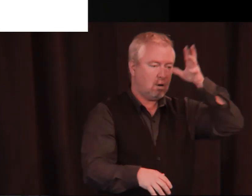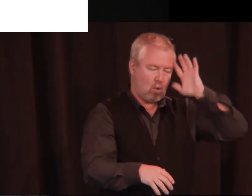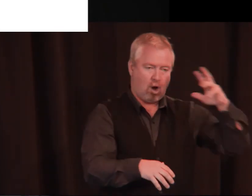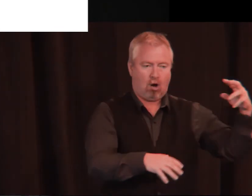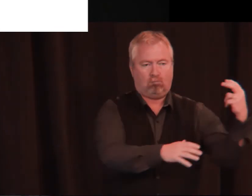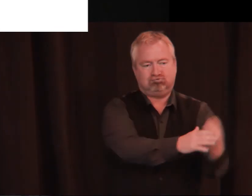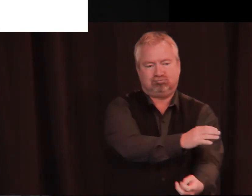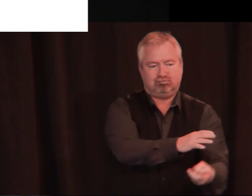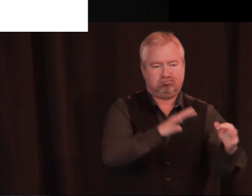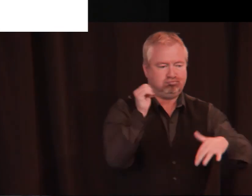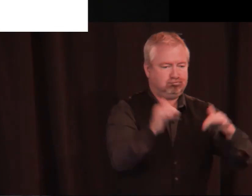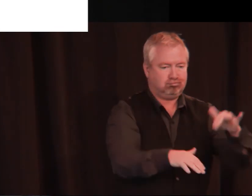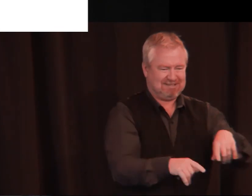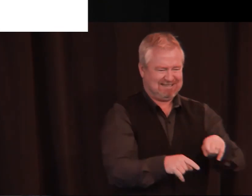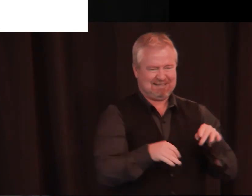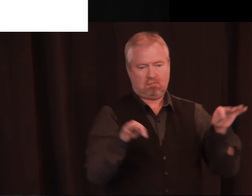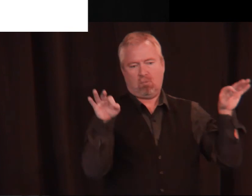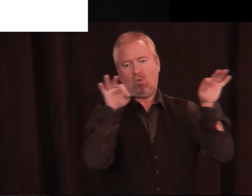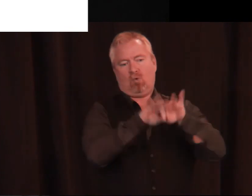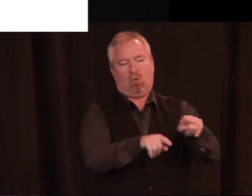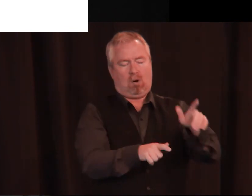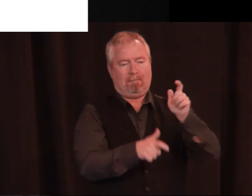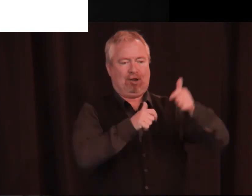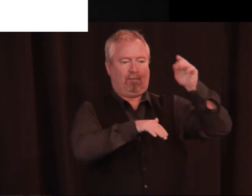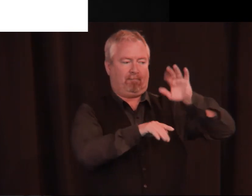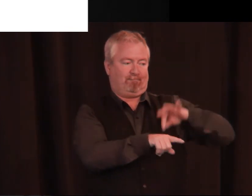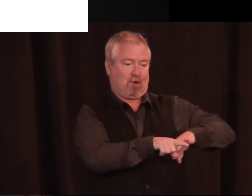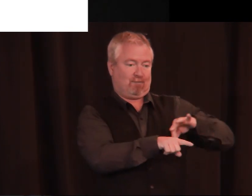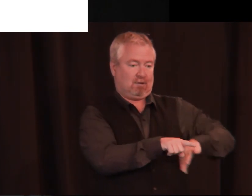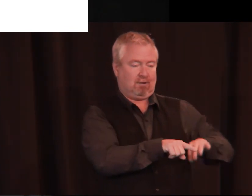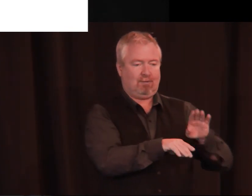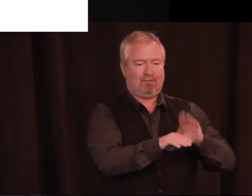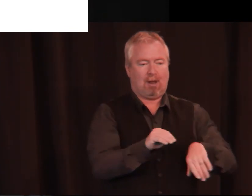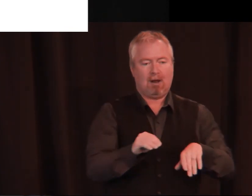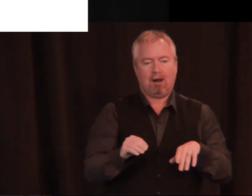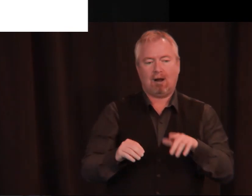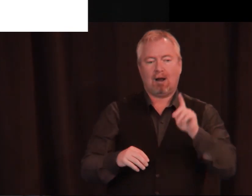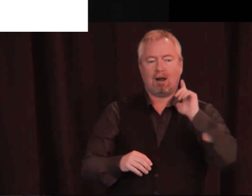that's going to have a bigger bang for your buck than trying to do stuff later on.